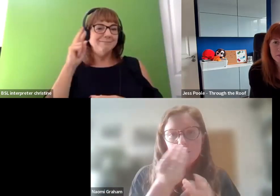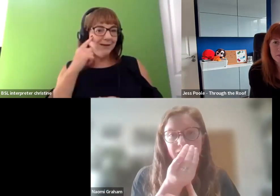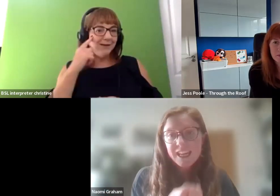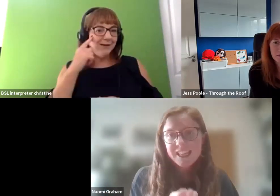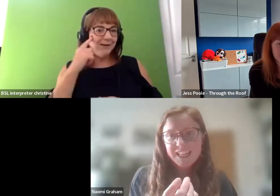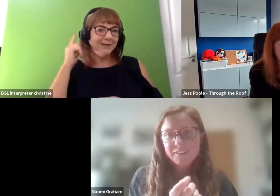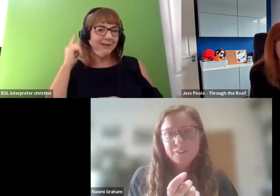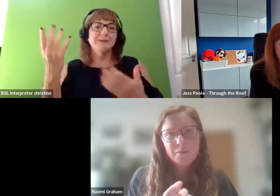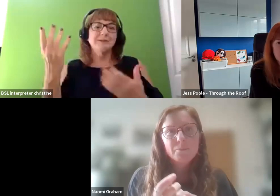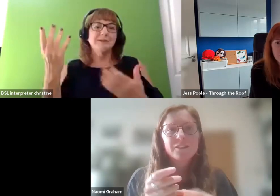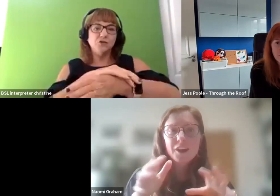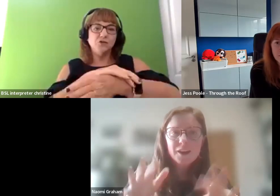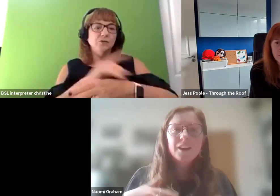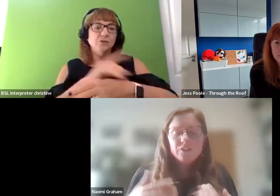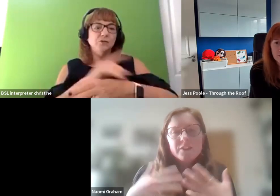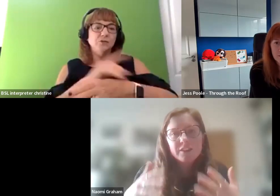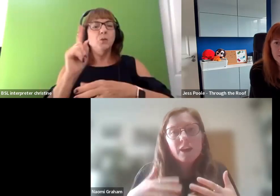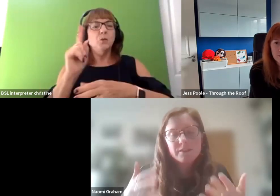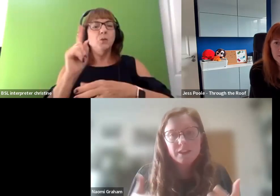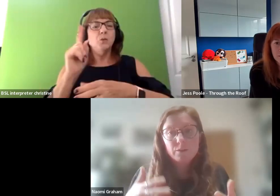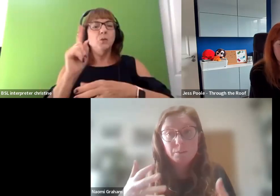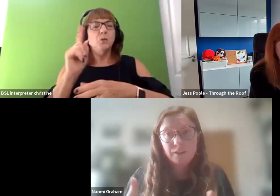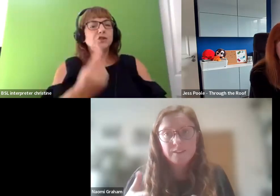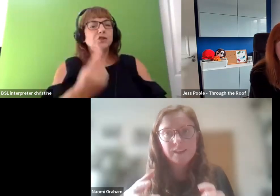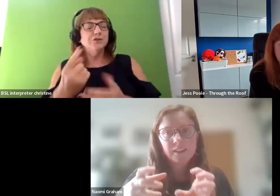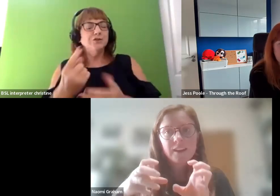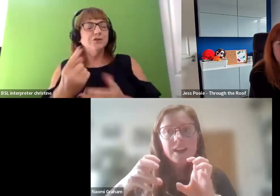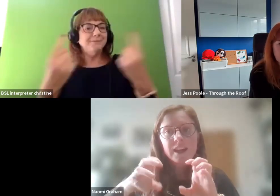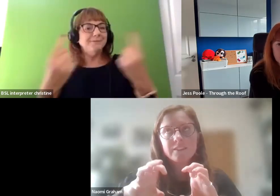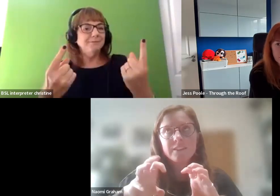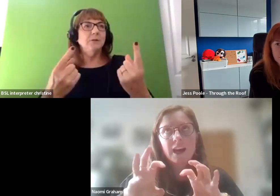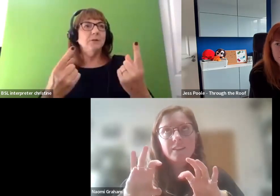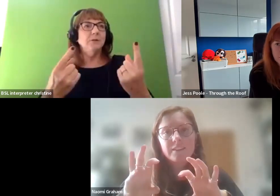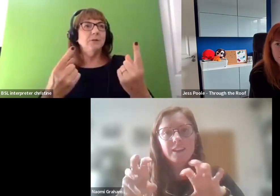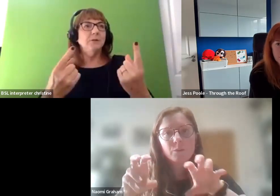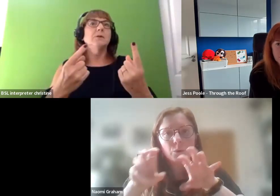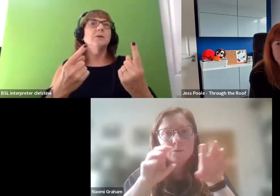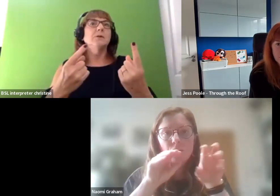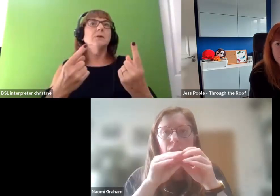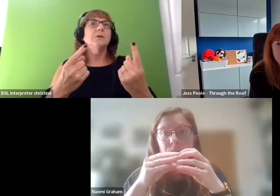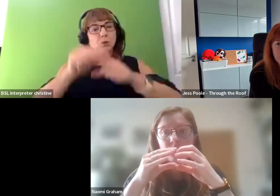I think the key thing to remember just in terms of sensory processing is that what the thing that